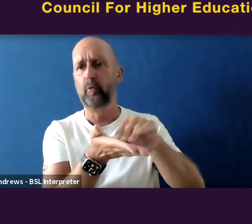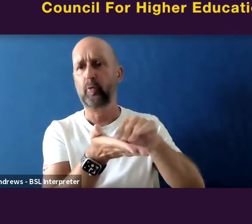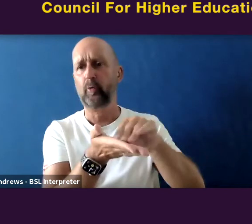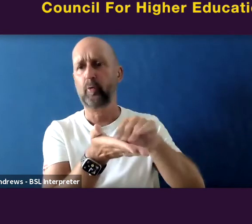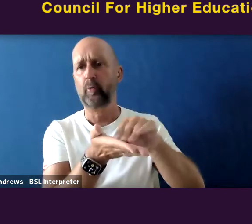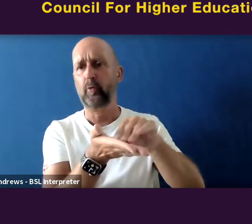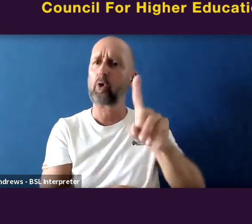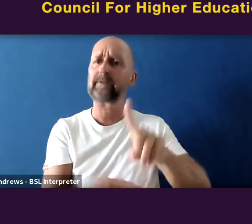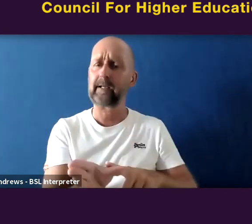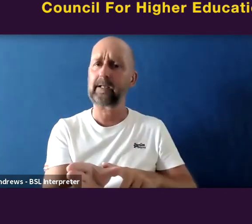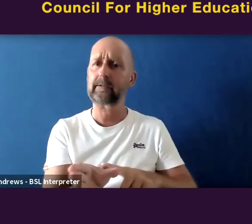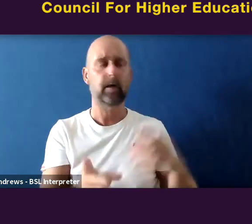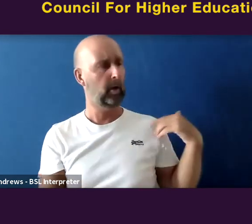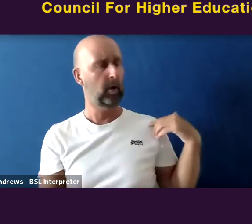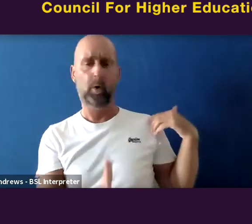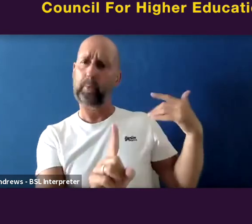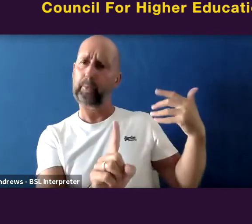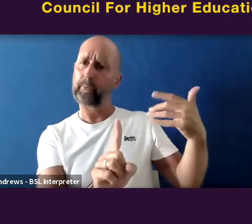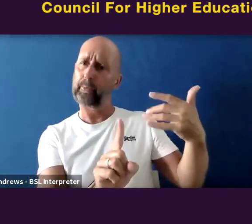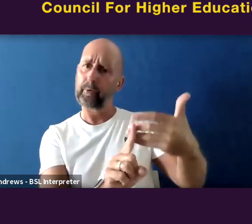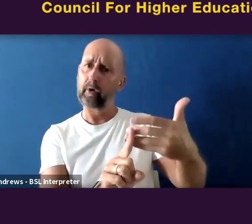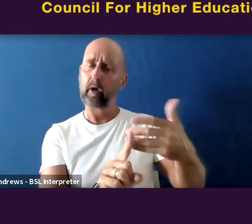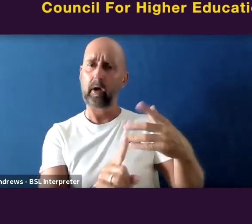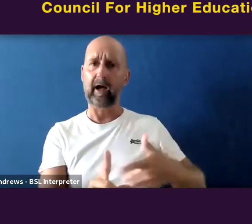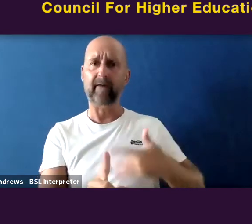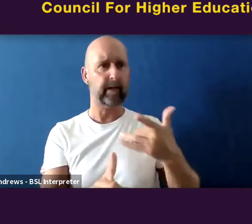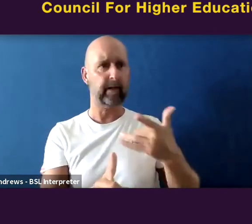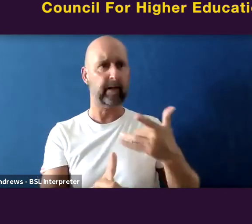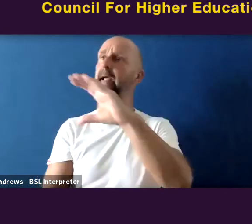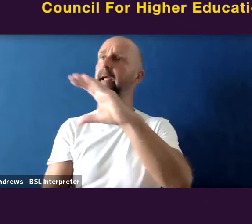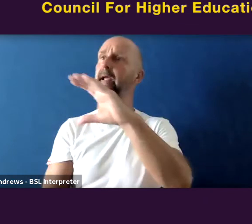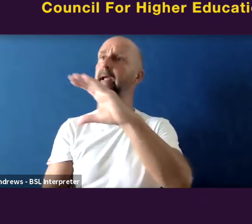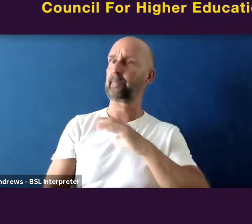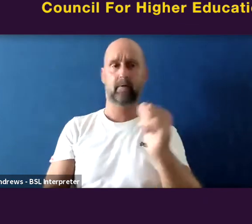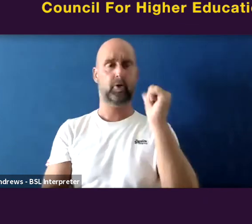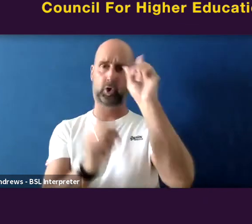that over that length of time, I have repaid the investment the Government made in my education,